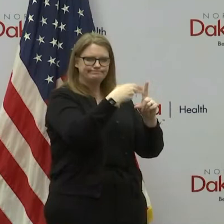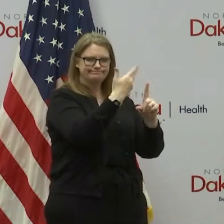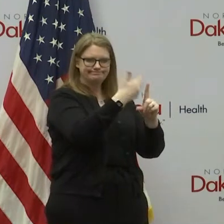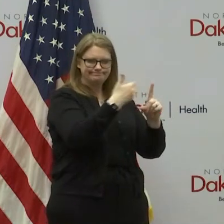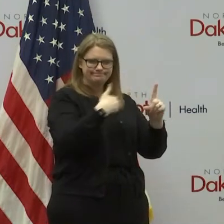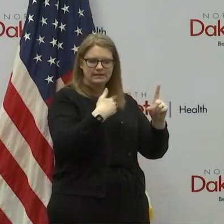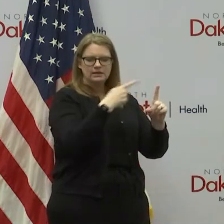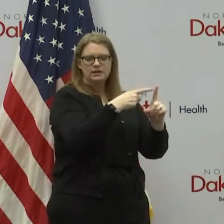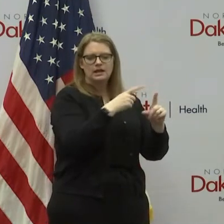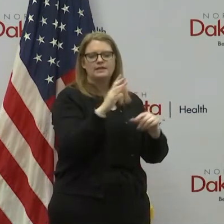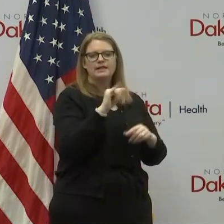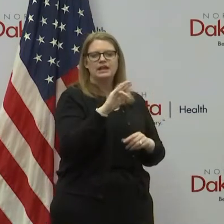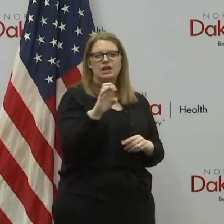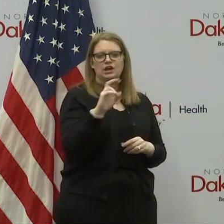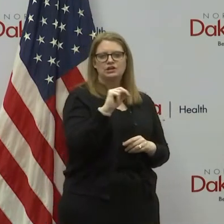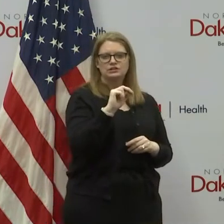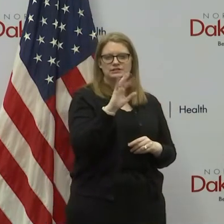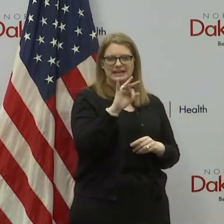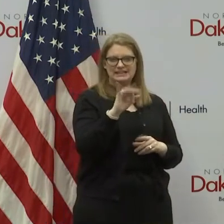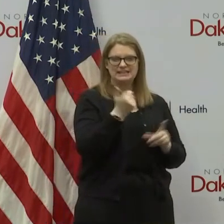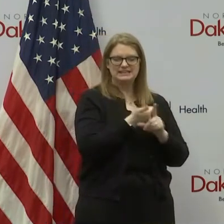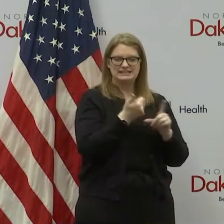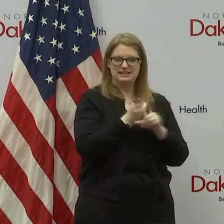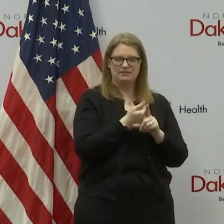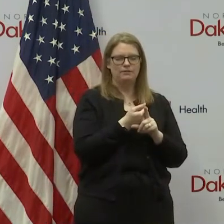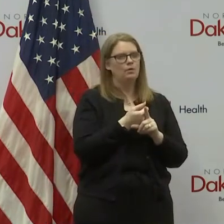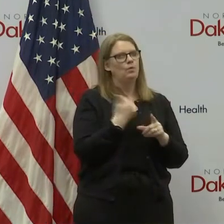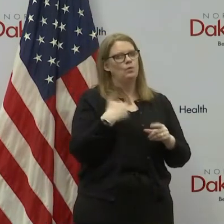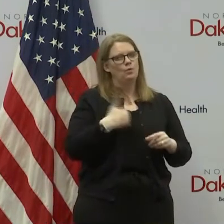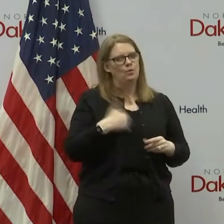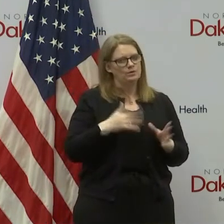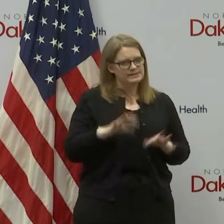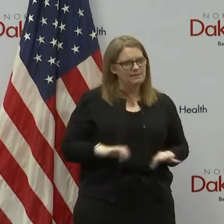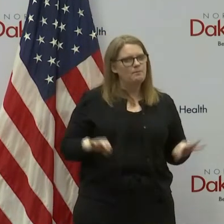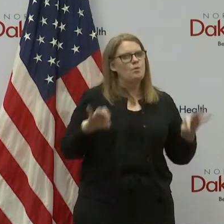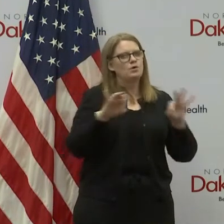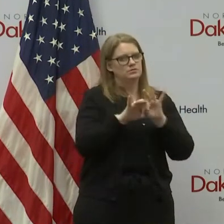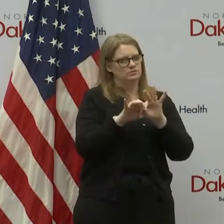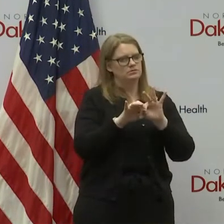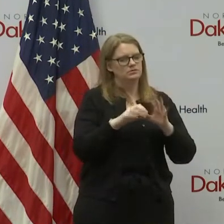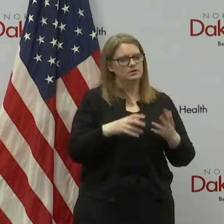DOSH AND HIS LEADERSHIP WITH THE CONTACT TRACING EFFORTS STATEWIDE. THE CARE 19 APPLICATION IS A